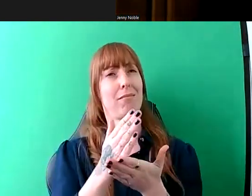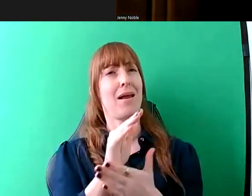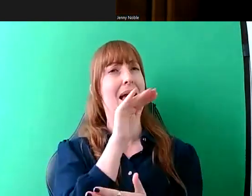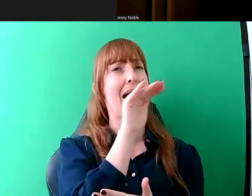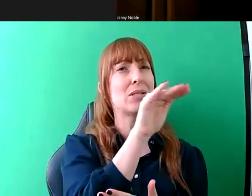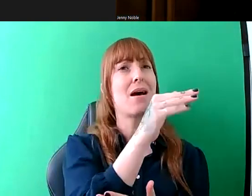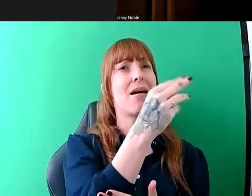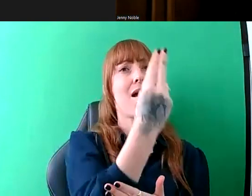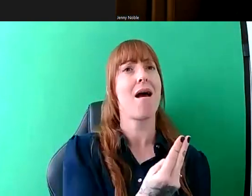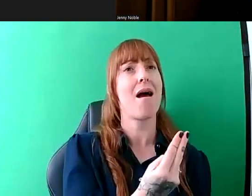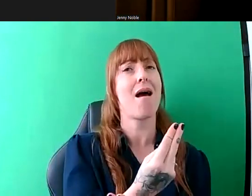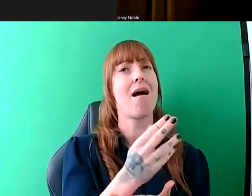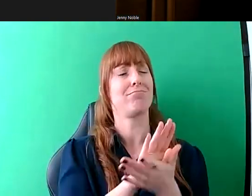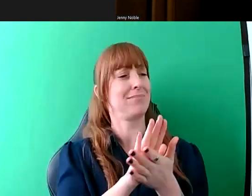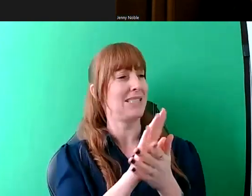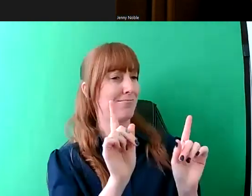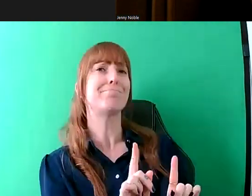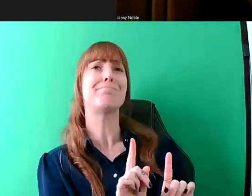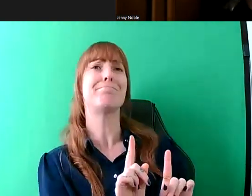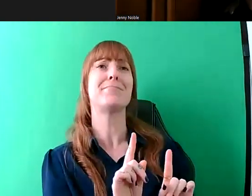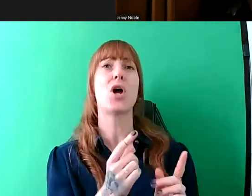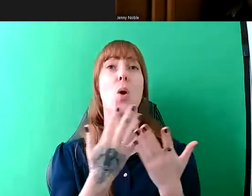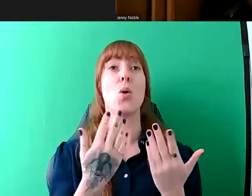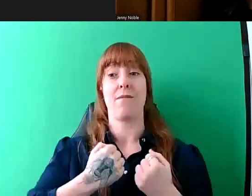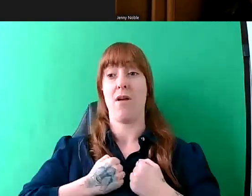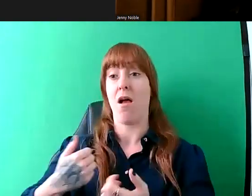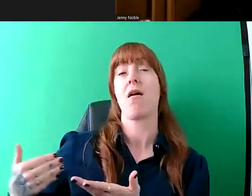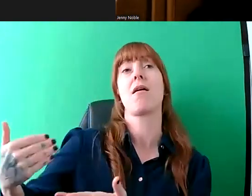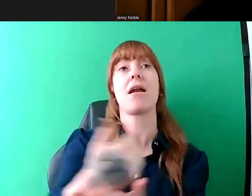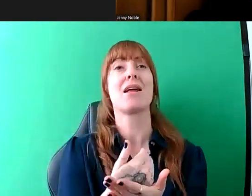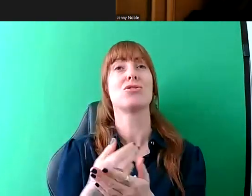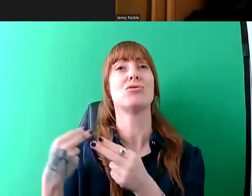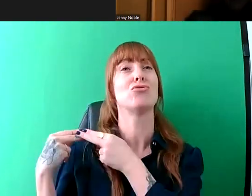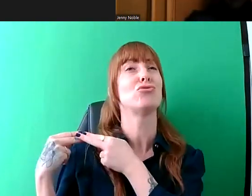I guess a lot of our collections are what would traditionally be sort of Outsiders,